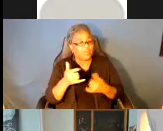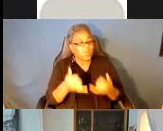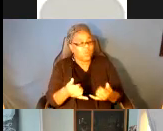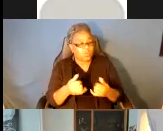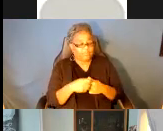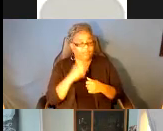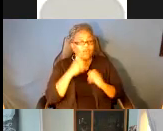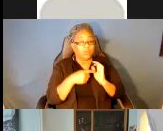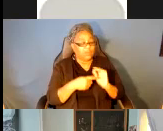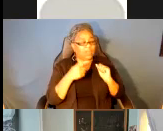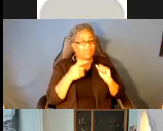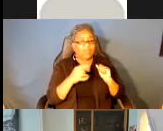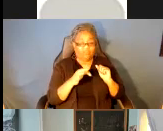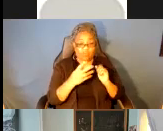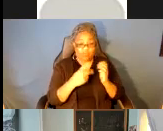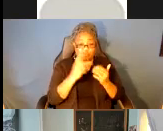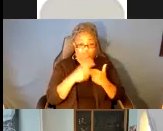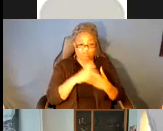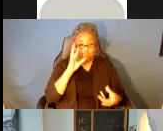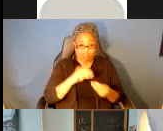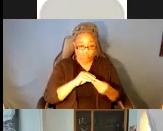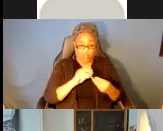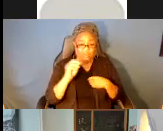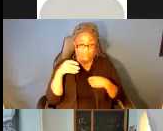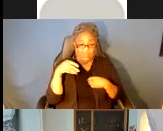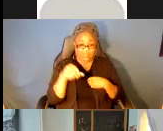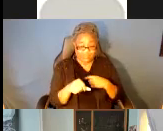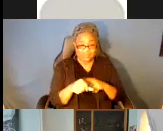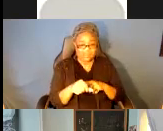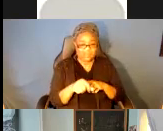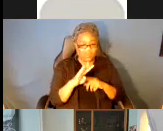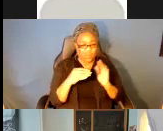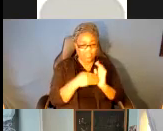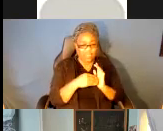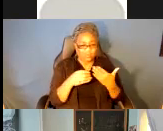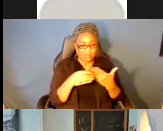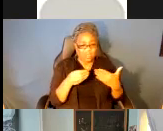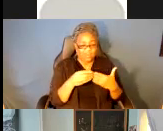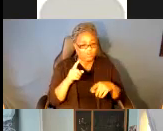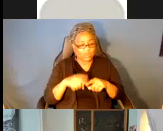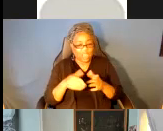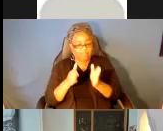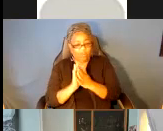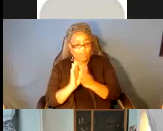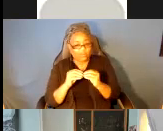whose total expenses are $4,000, you can't request more than $4,000 from us,